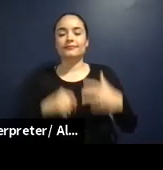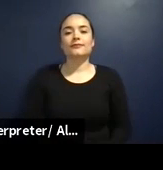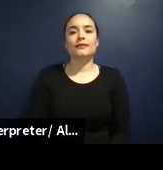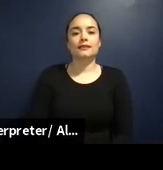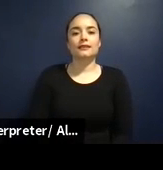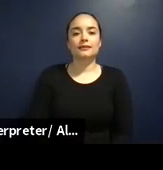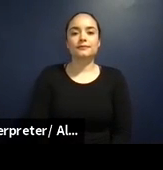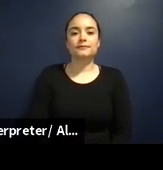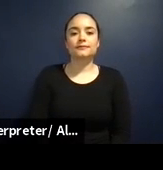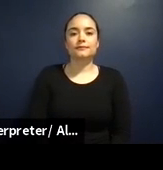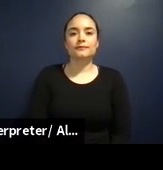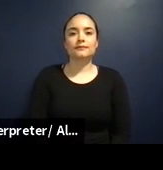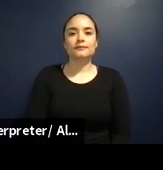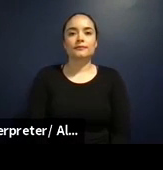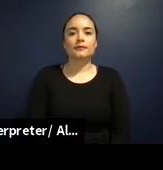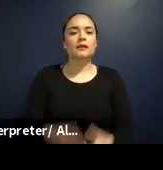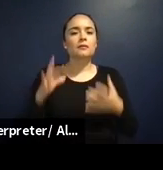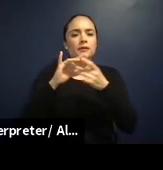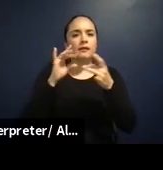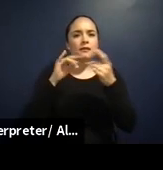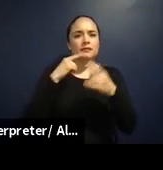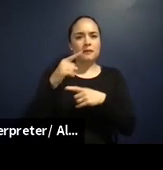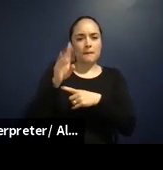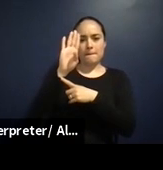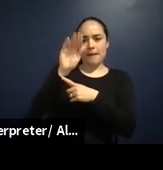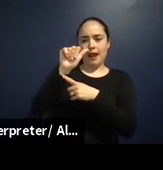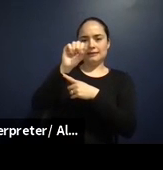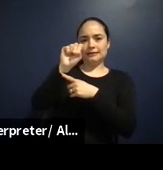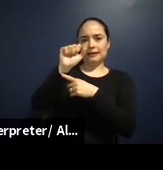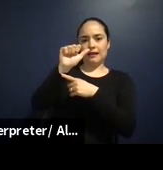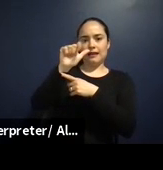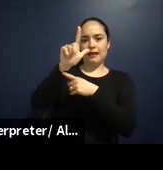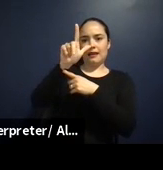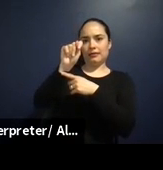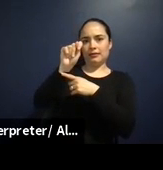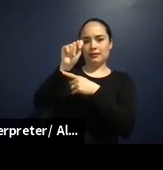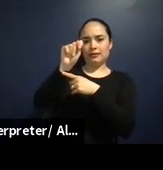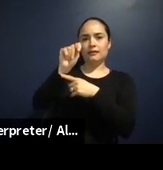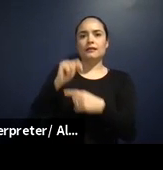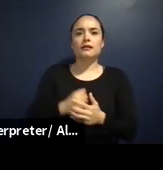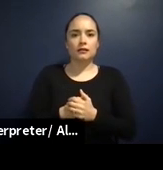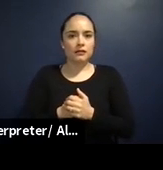this one. So this is not in Minecraft: Education Edition which we're using, but it is coming soon to